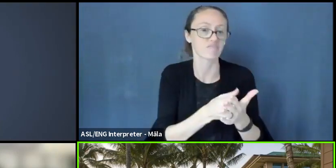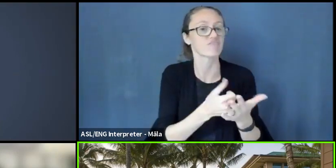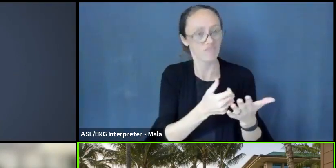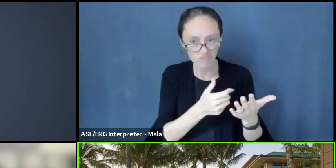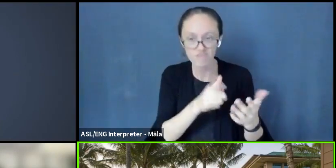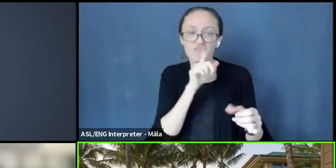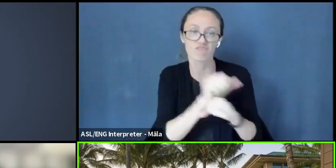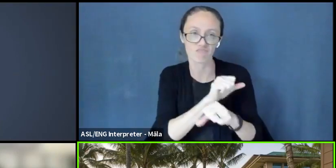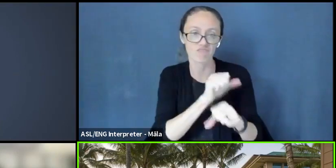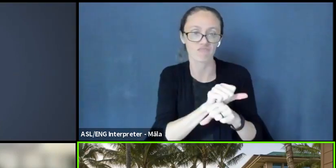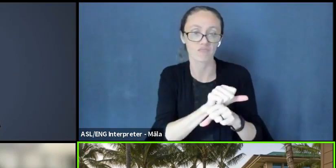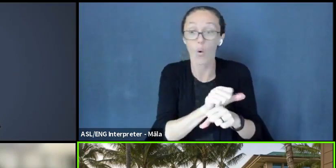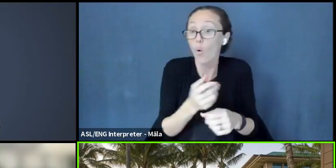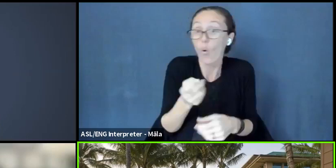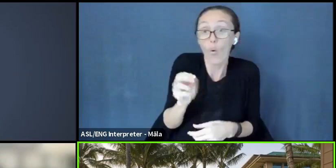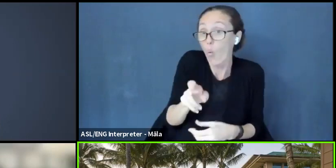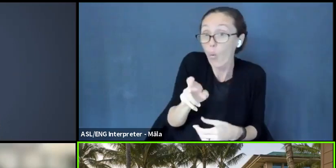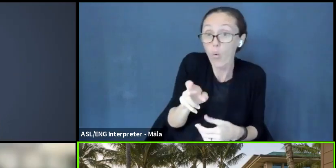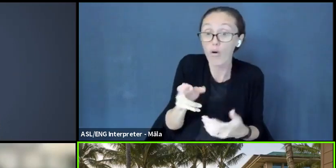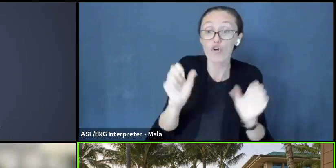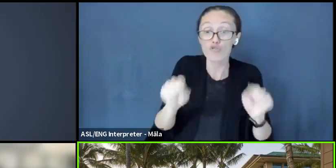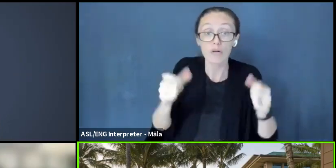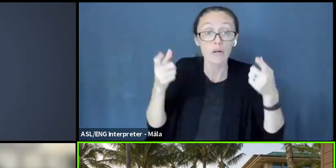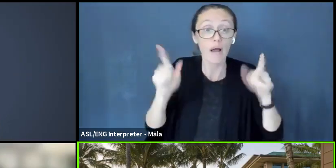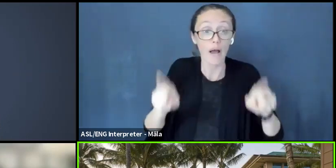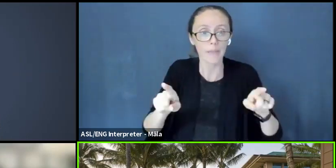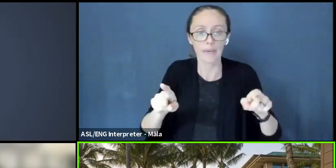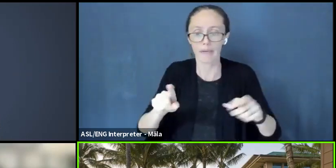attack the heart and muscle itself.